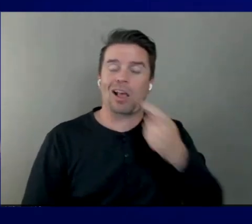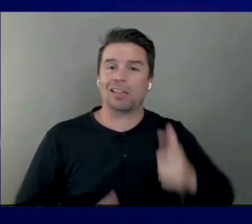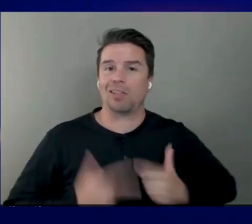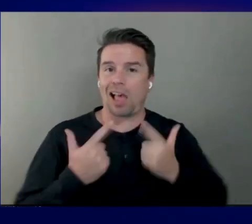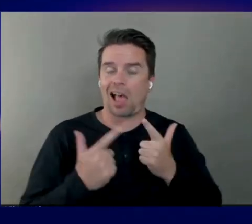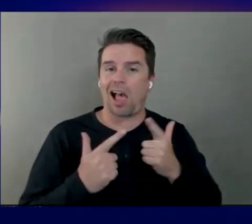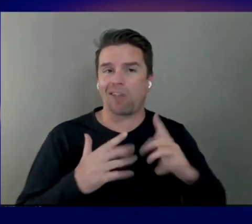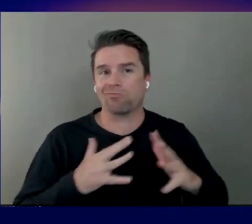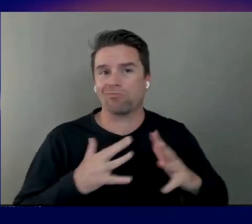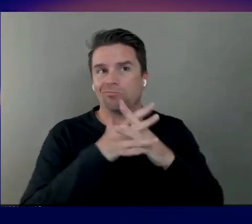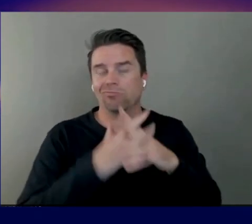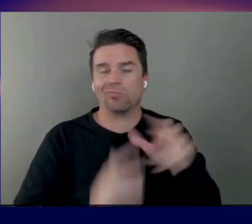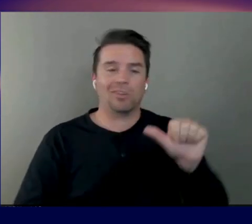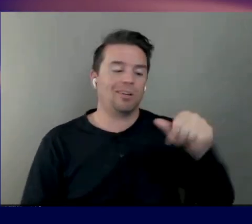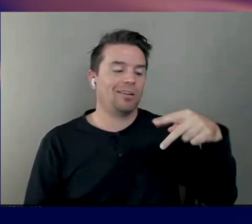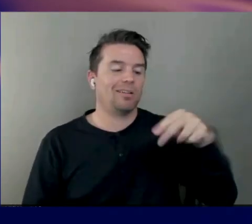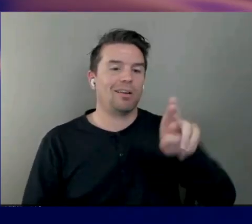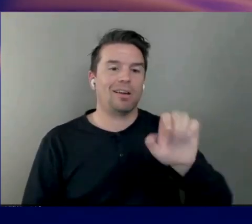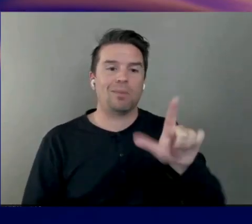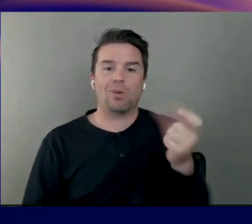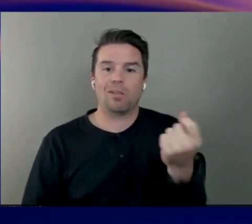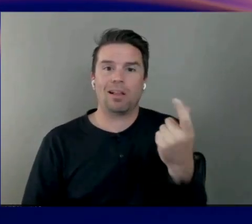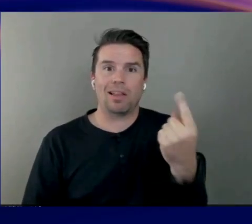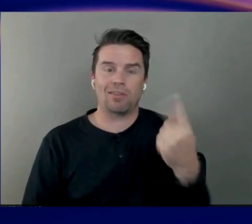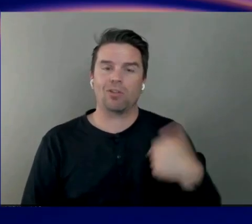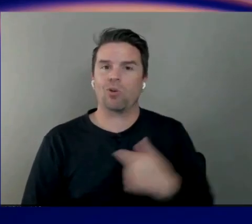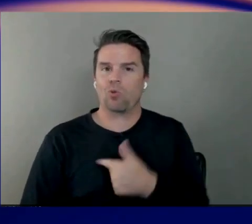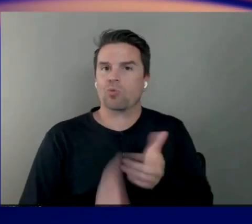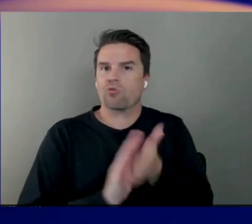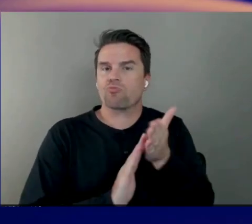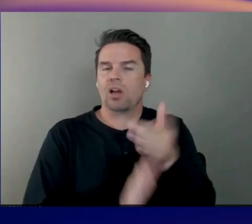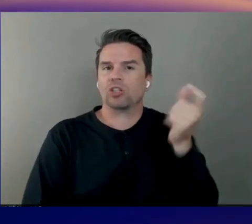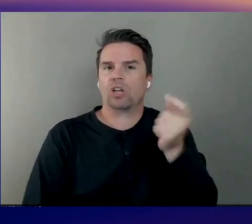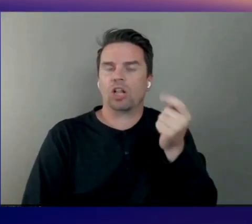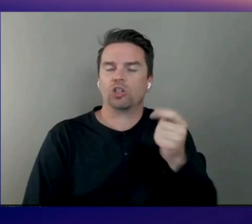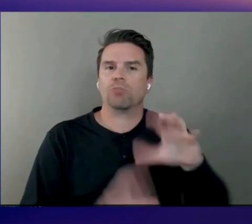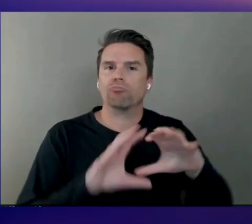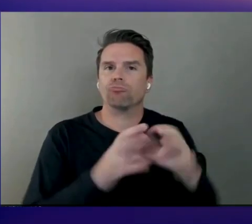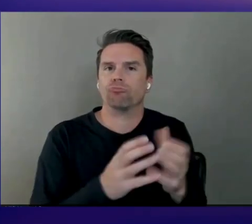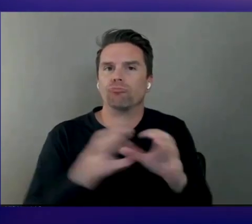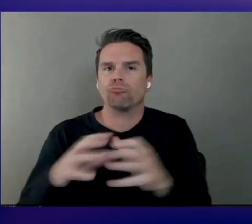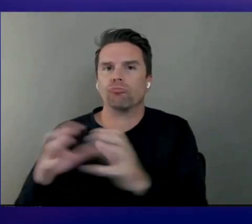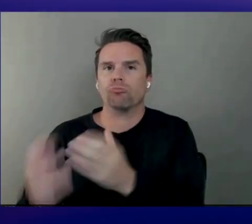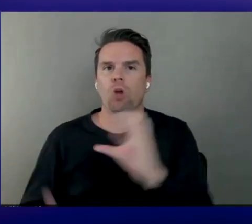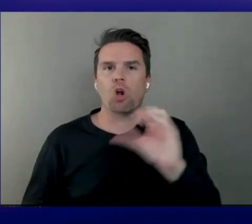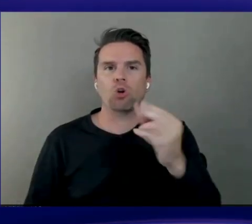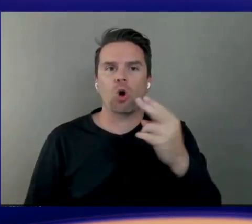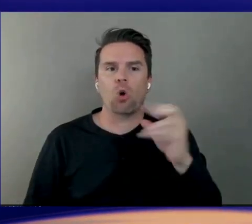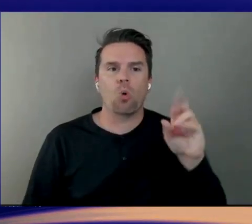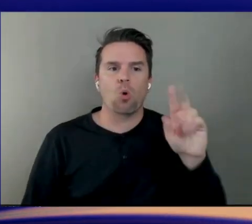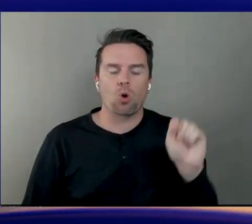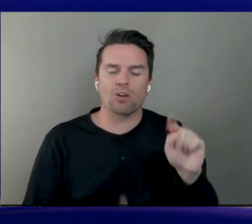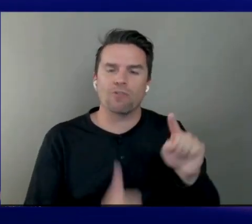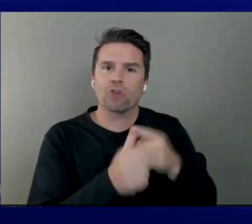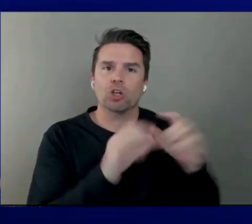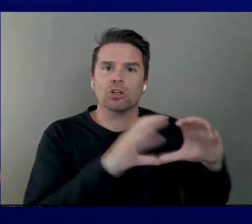We're running the scholarship in cohorts. So the first cohort will award a thousand scholarships. That cohort ends on June 30th.